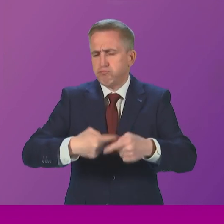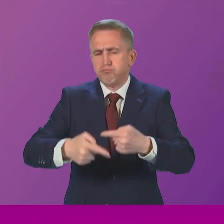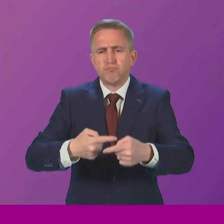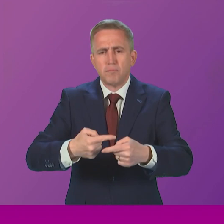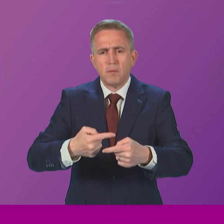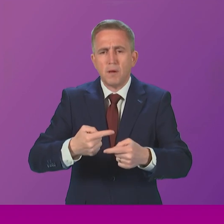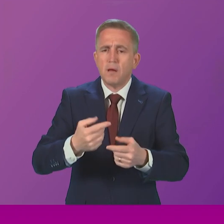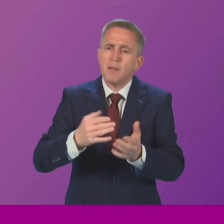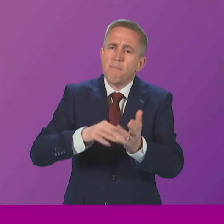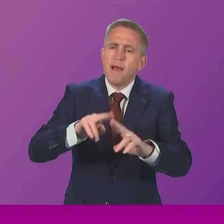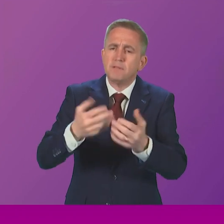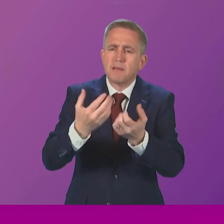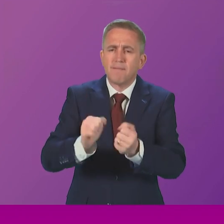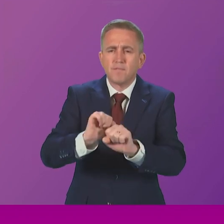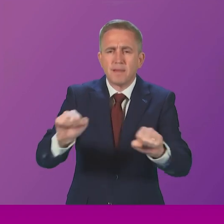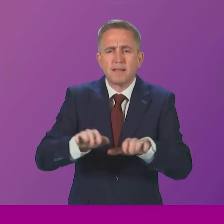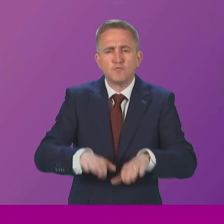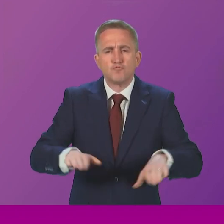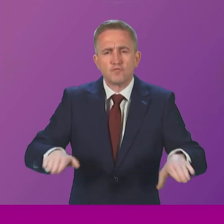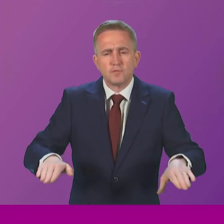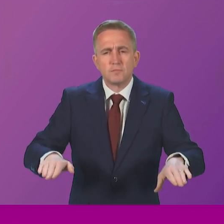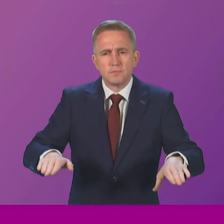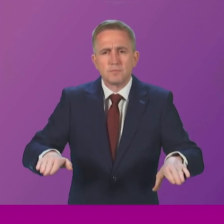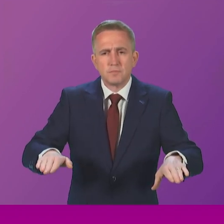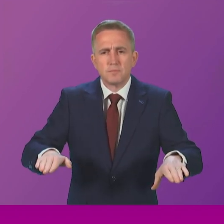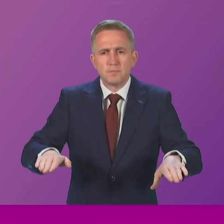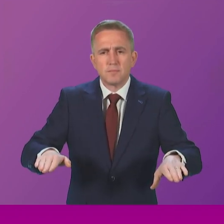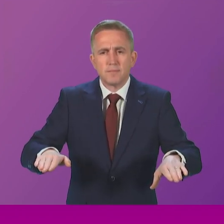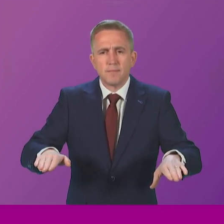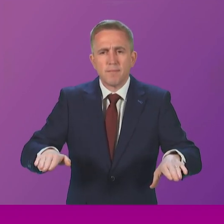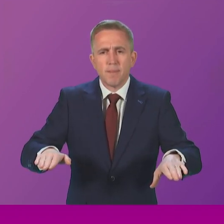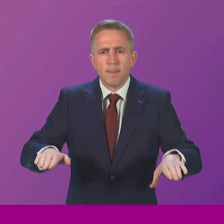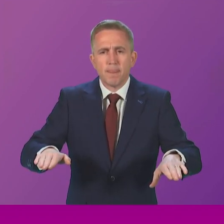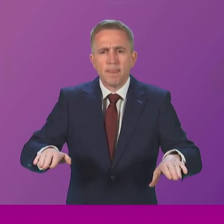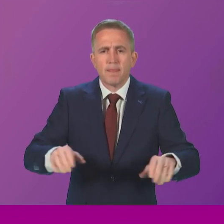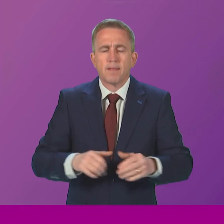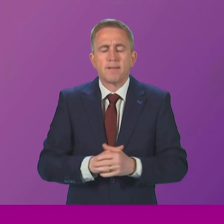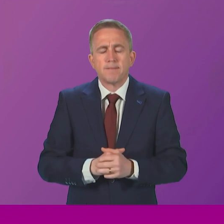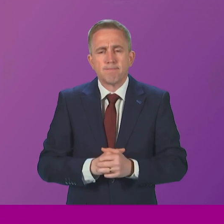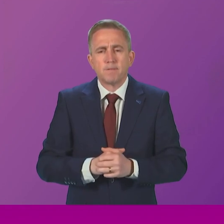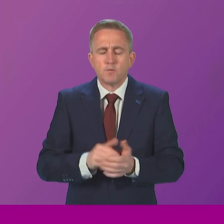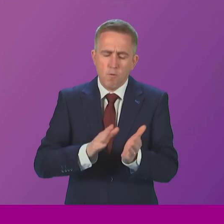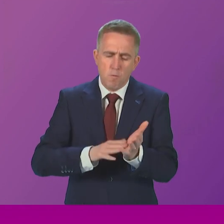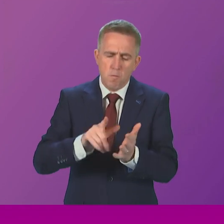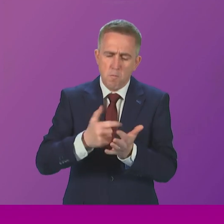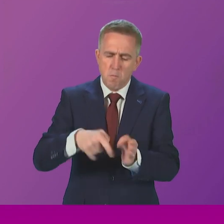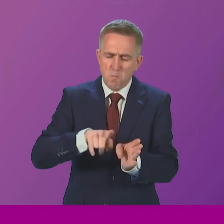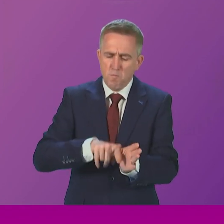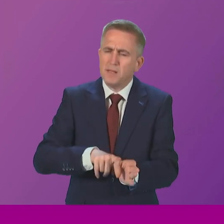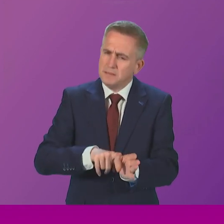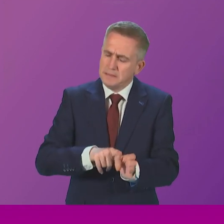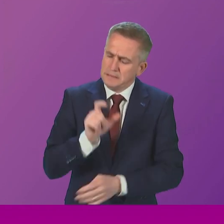for their child. It is therefore a powerful and primal concept.